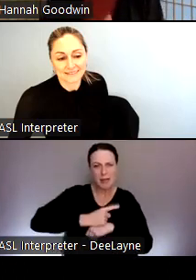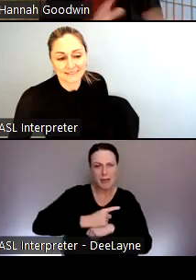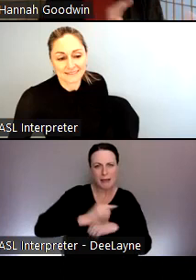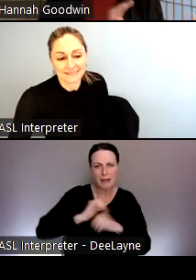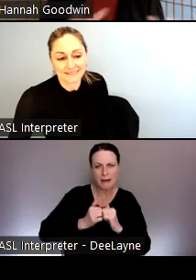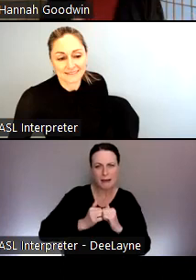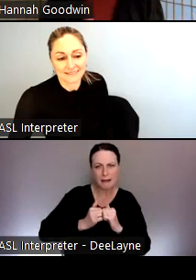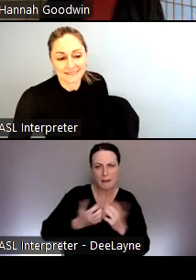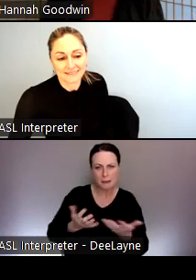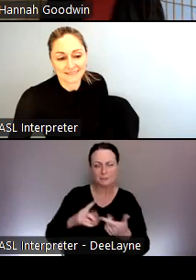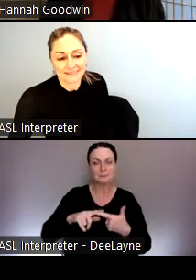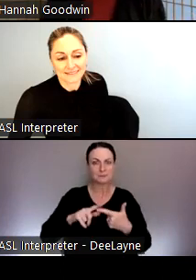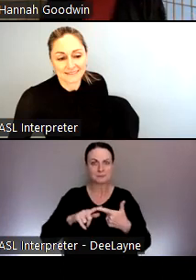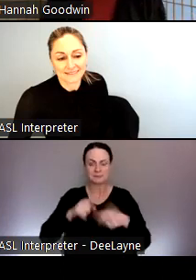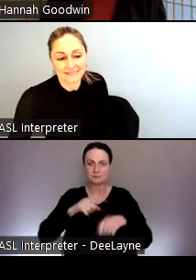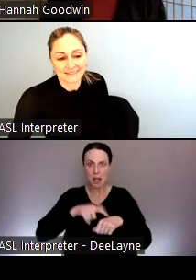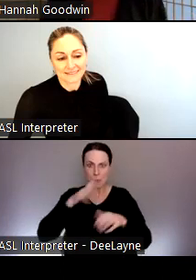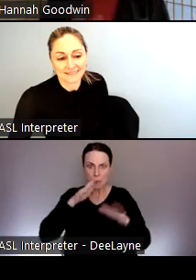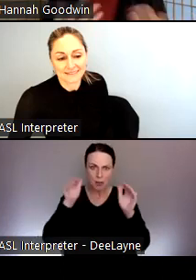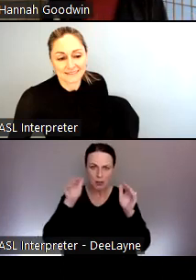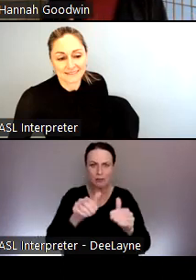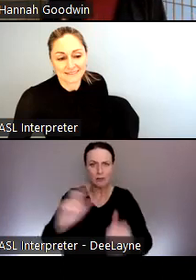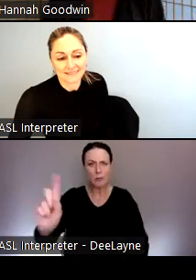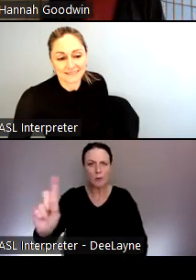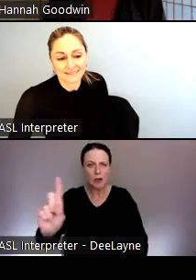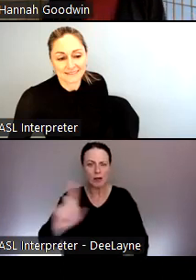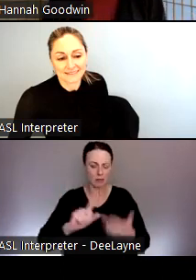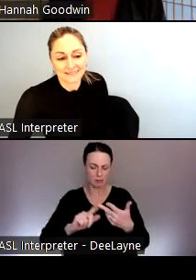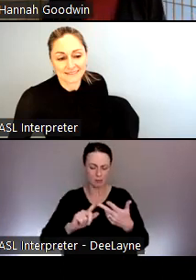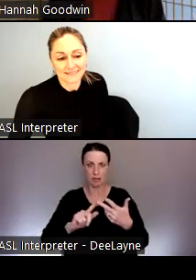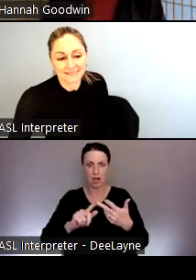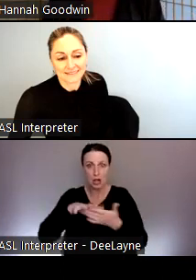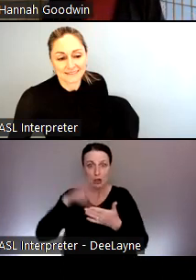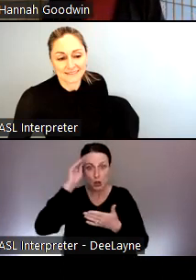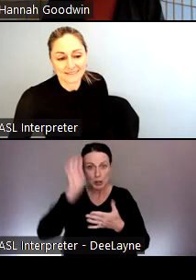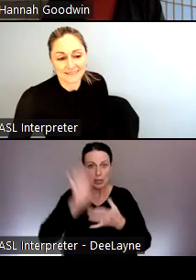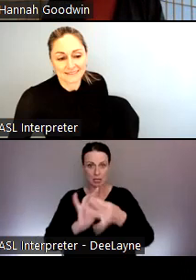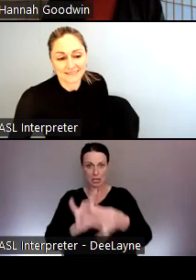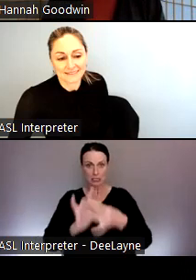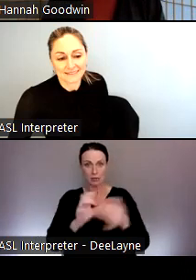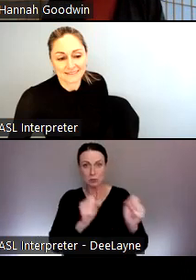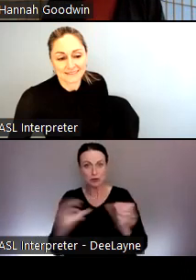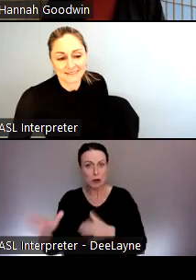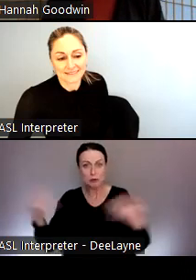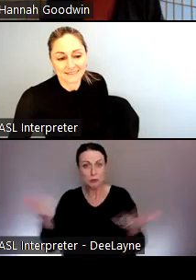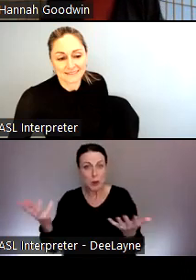Where's the time gonna be spent? And what are your learning and engagement strategies? One of the really important things